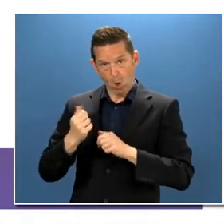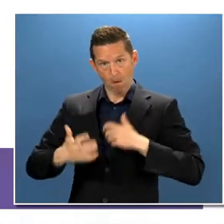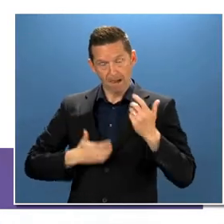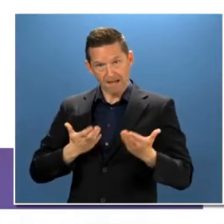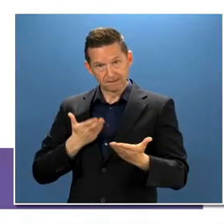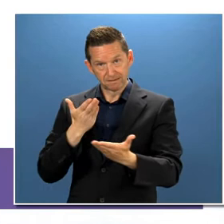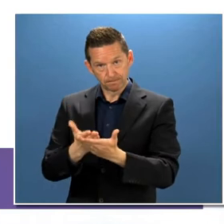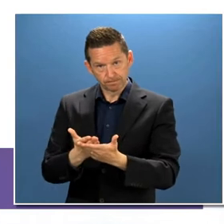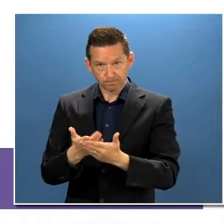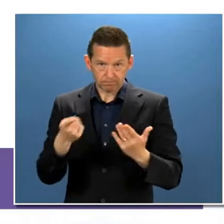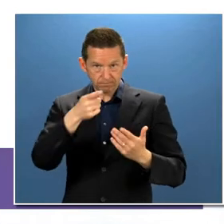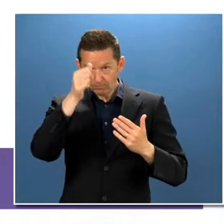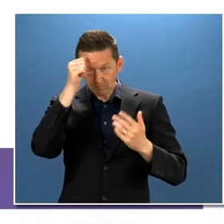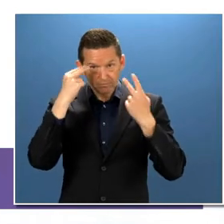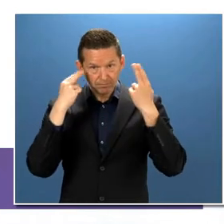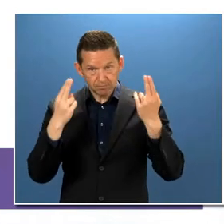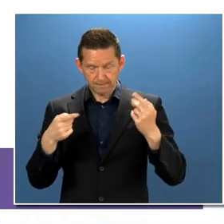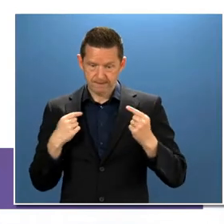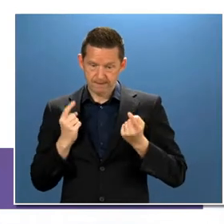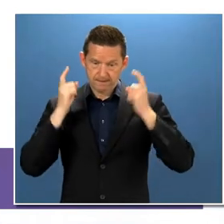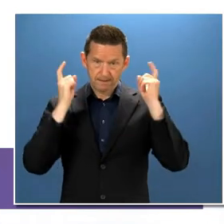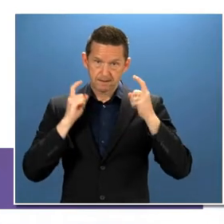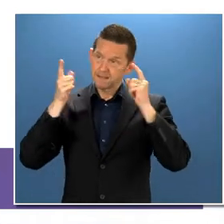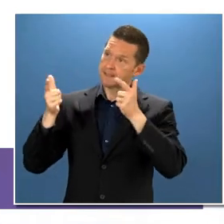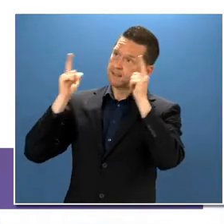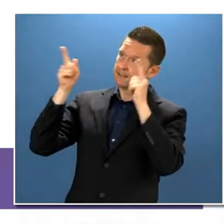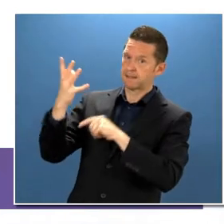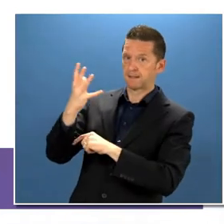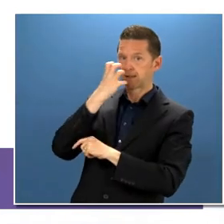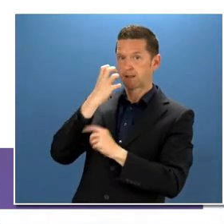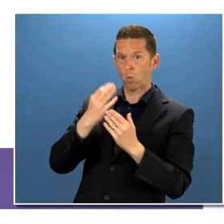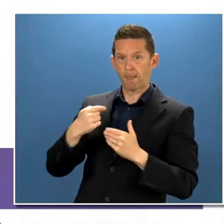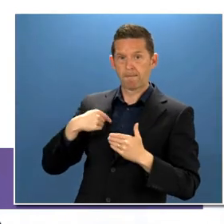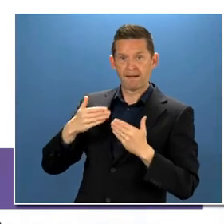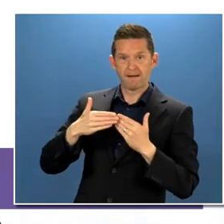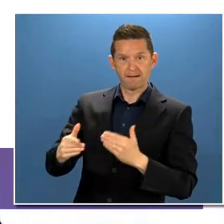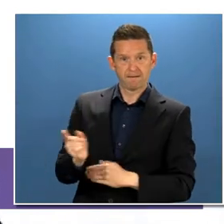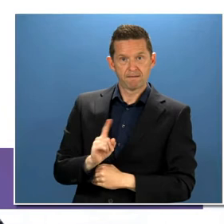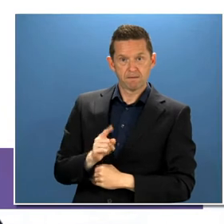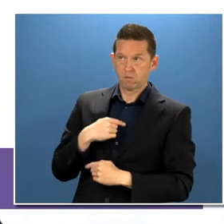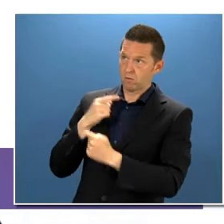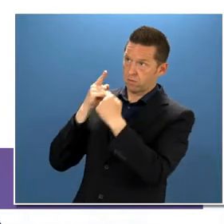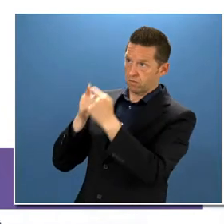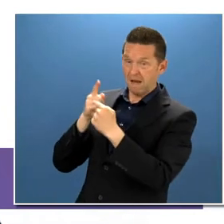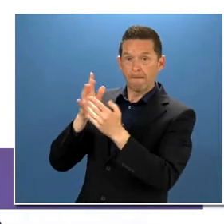causing enormous angst with their employer going forward, so they will invariably have to change jobs.